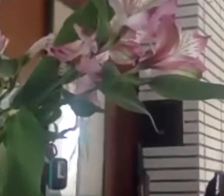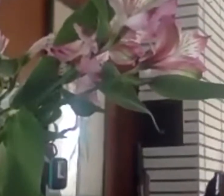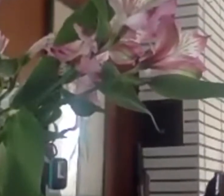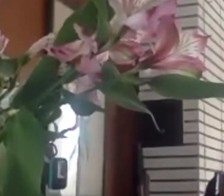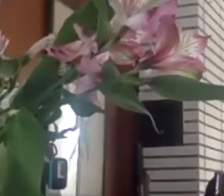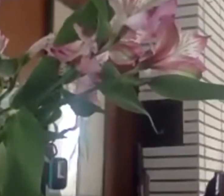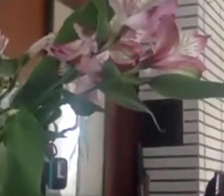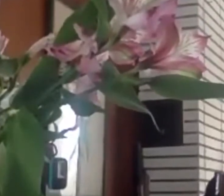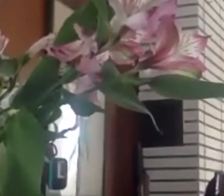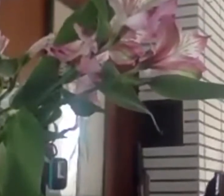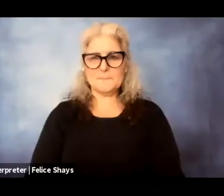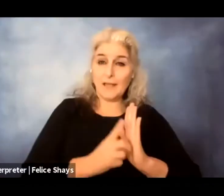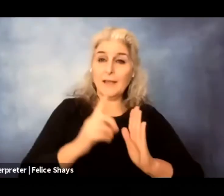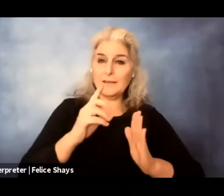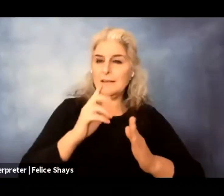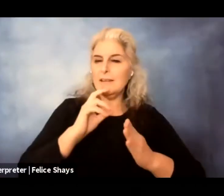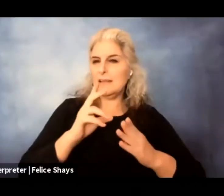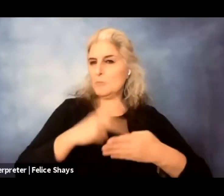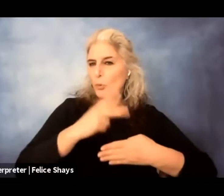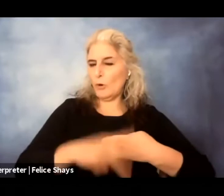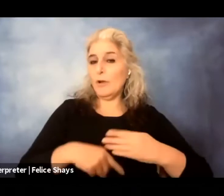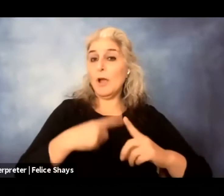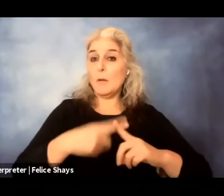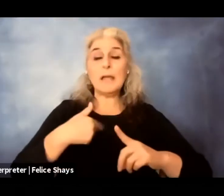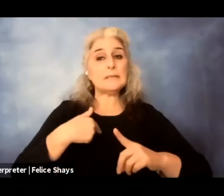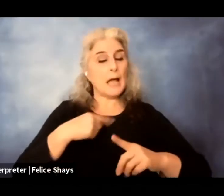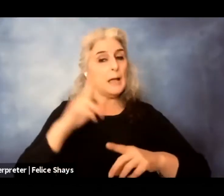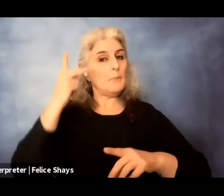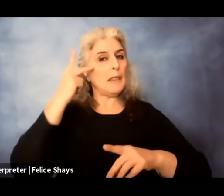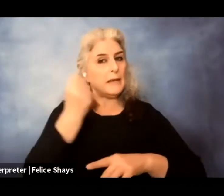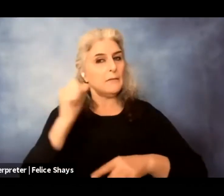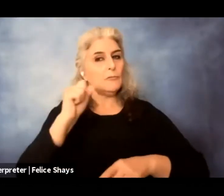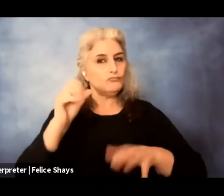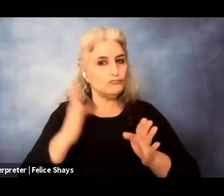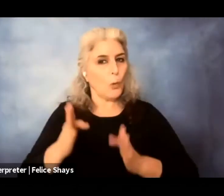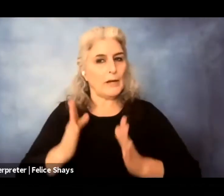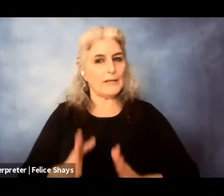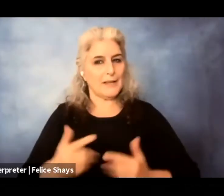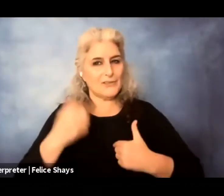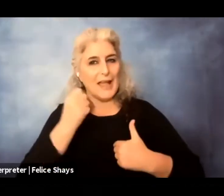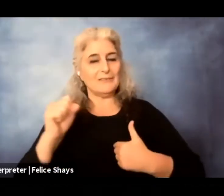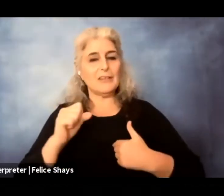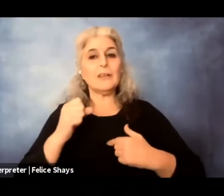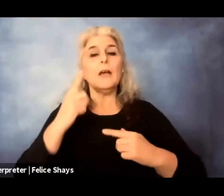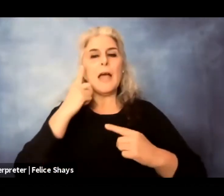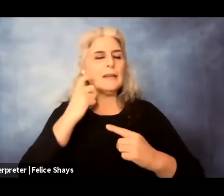am an activist and always will be and i quickly join computer people for peace